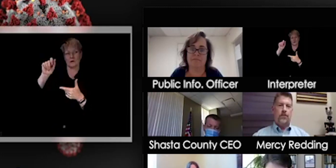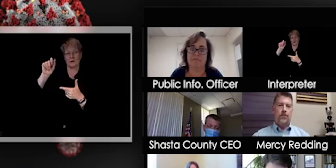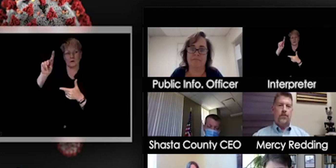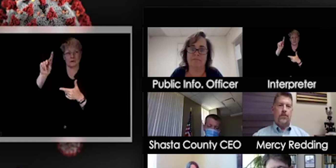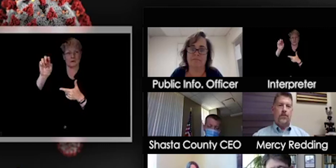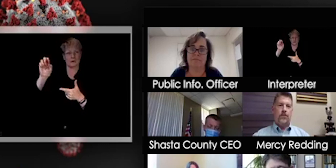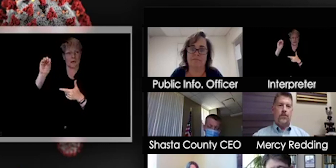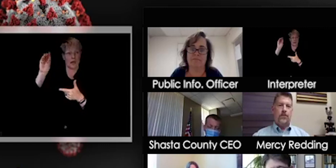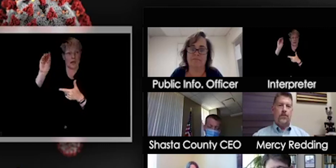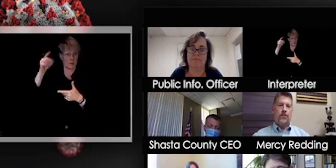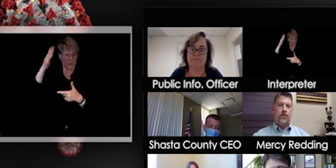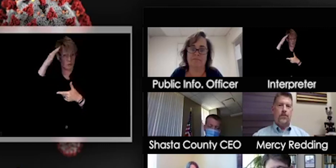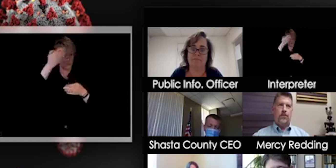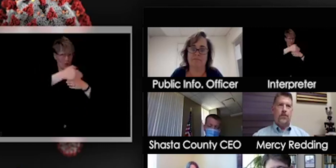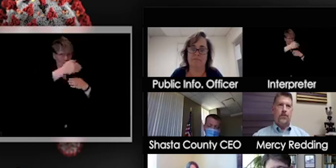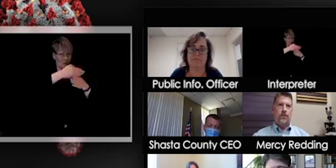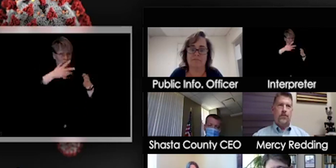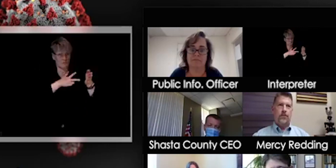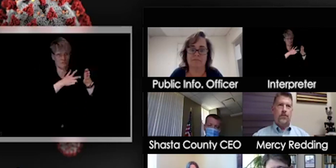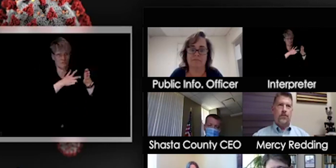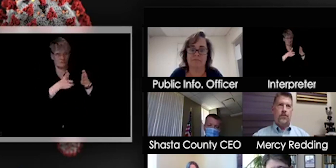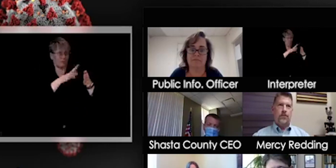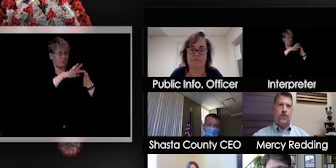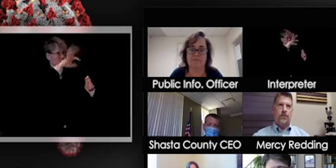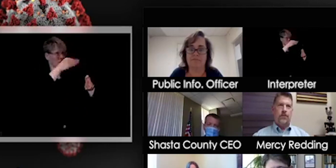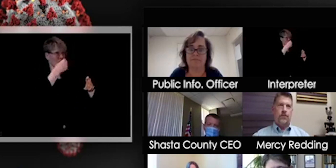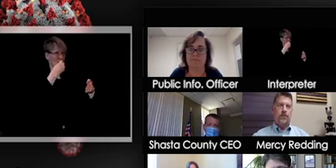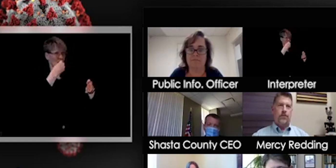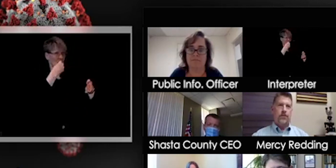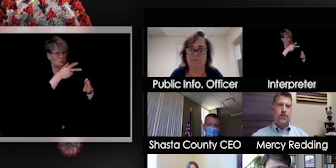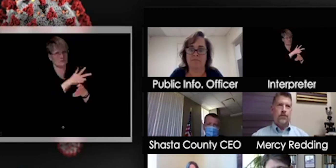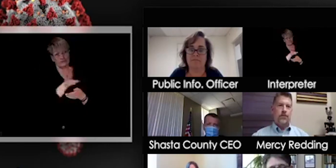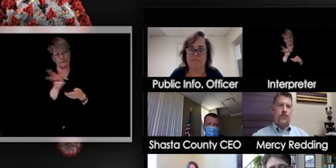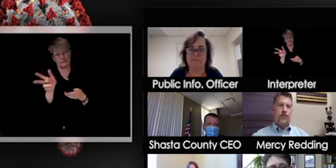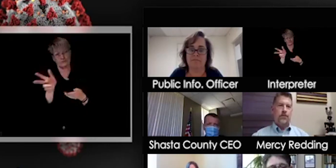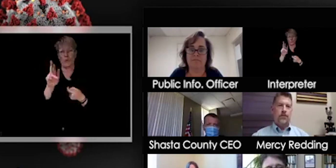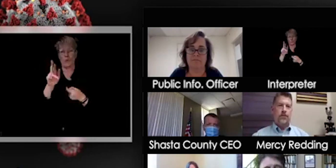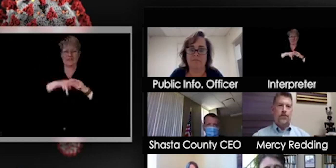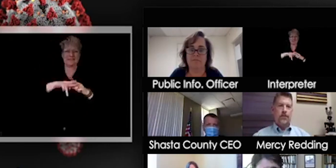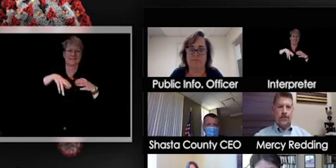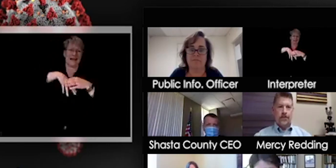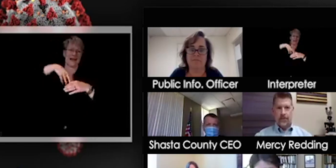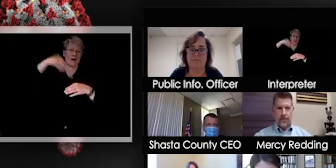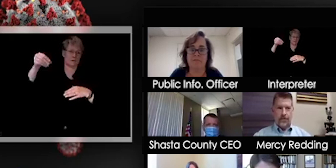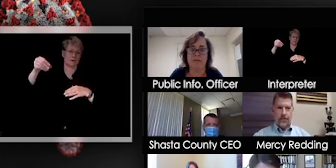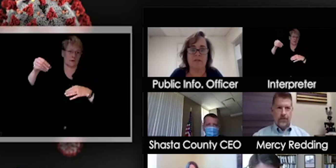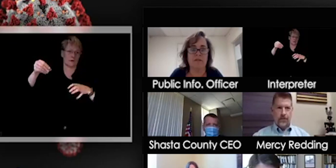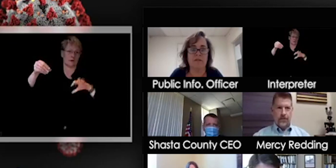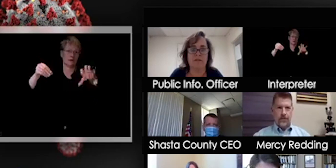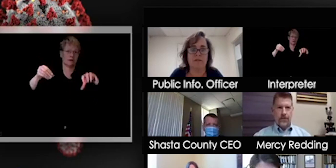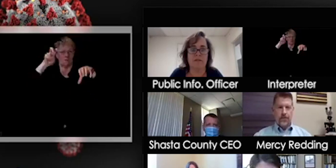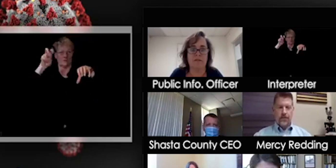Okay, thank you for that. Appreciate it.